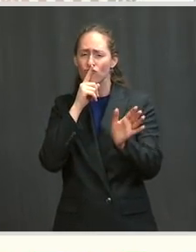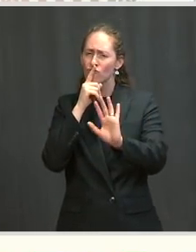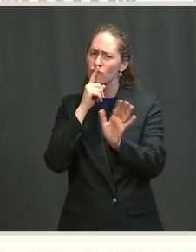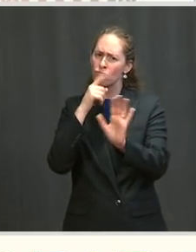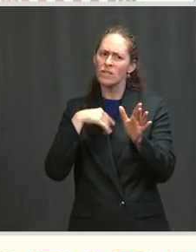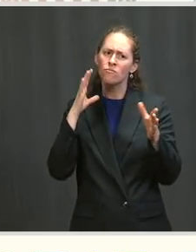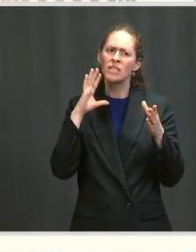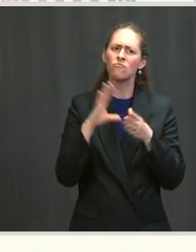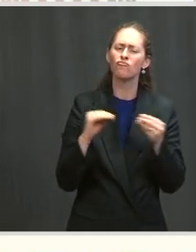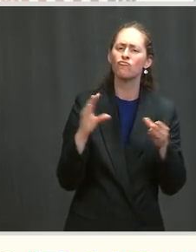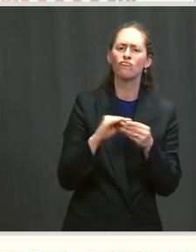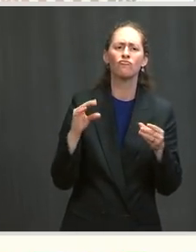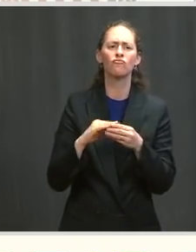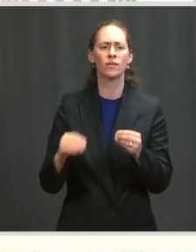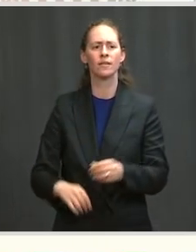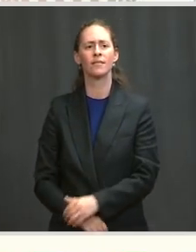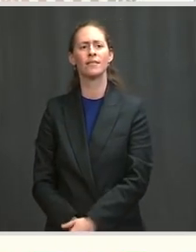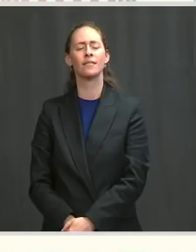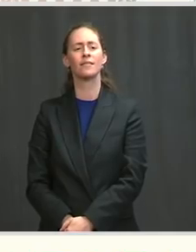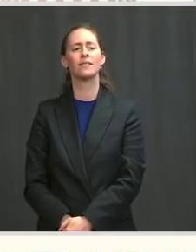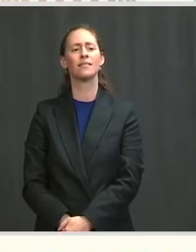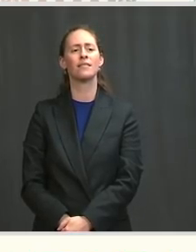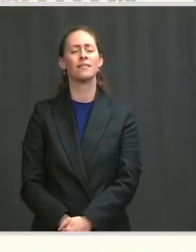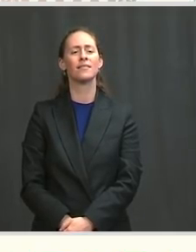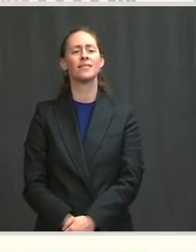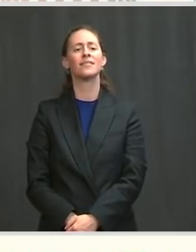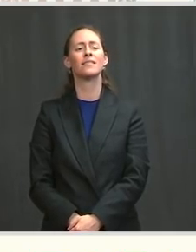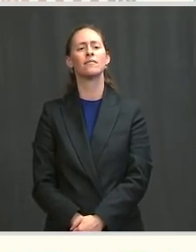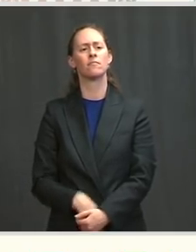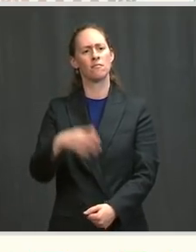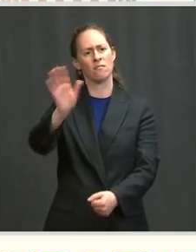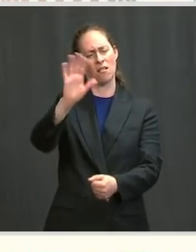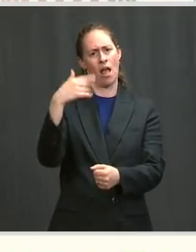I was proud to have called for marriage equality, along with Barack Obama,